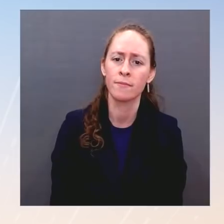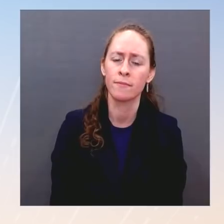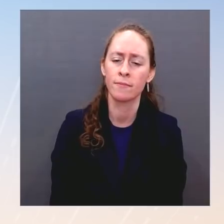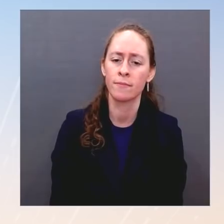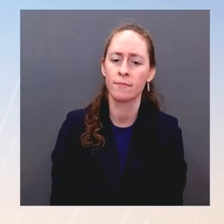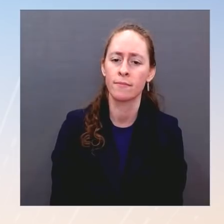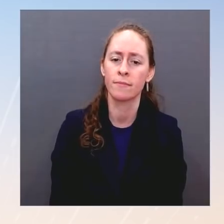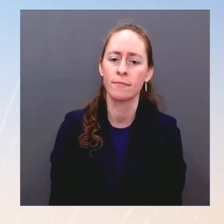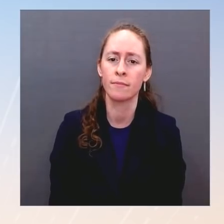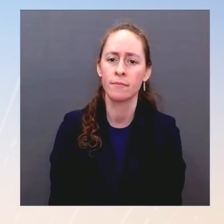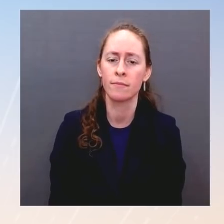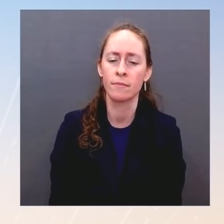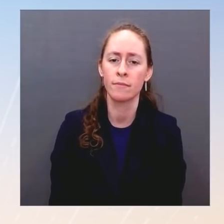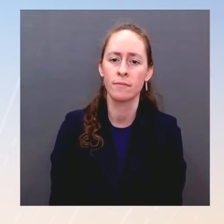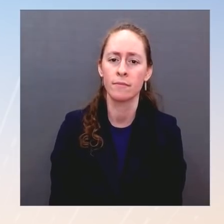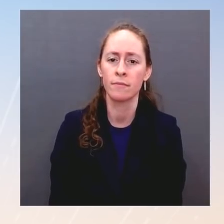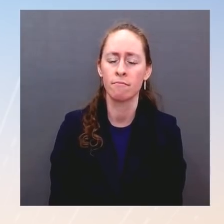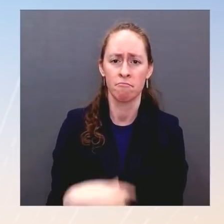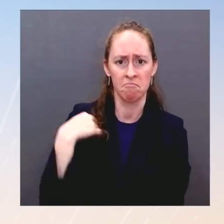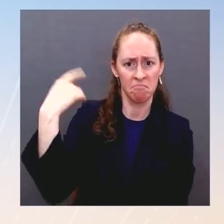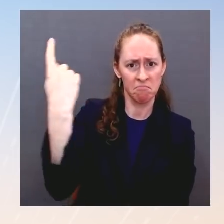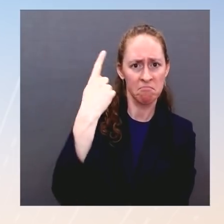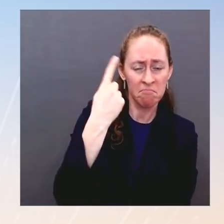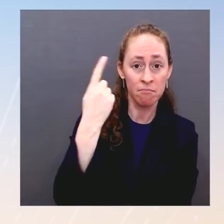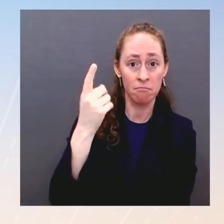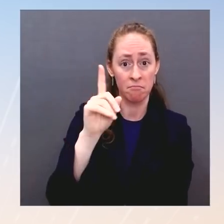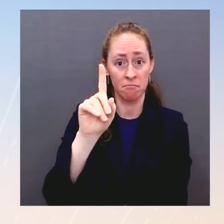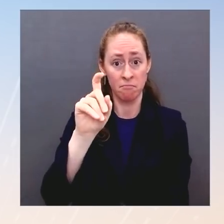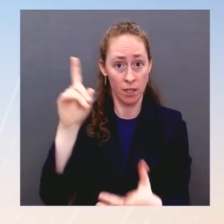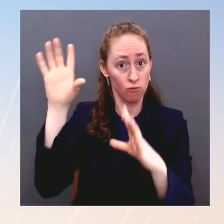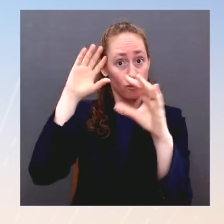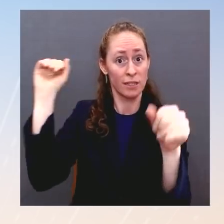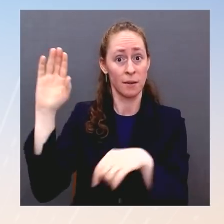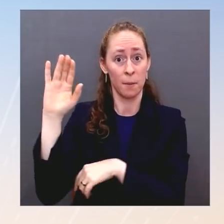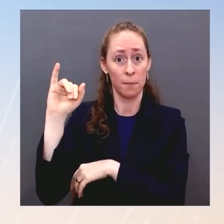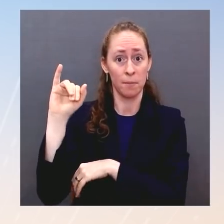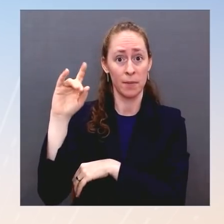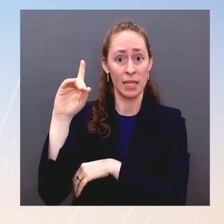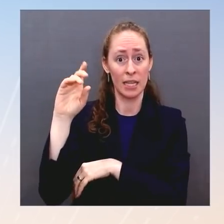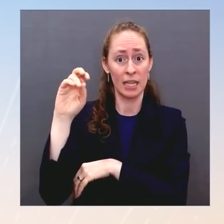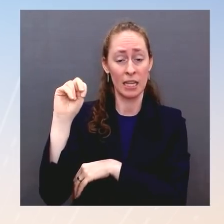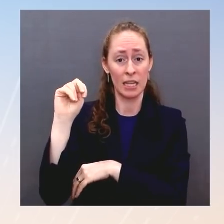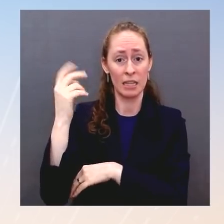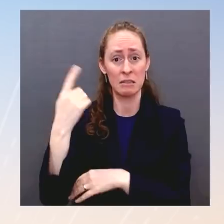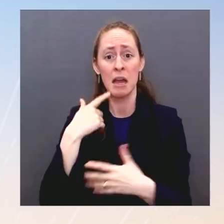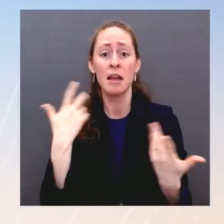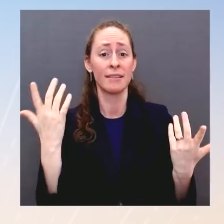Ms. Psaki: Well, it has been under consideration and on the table for some time, as you know. And as I just conveyed,